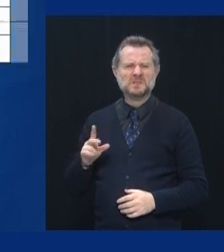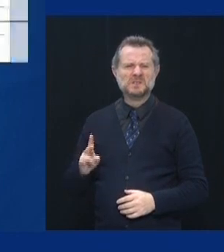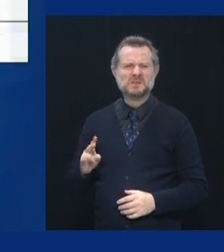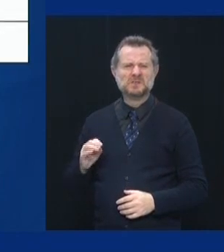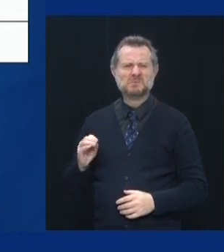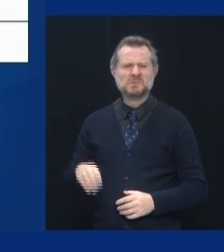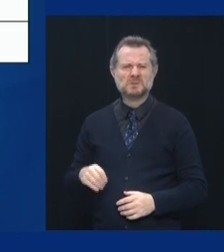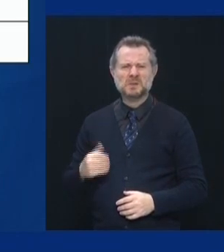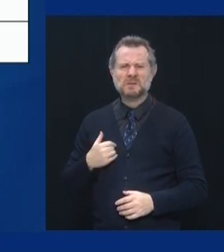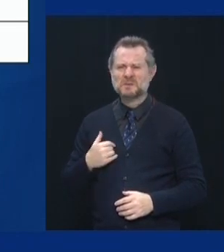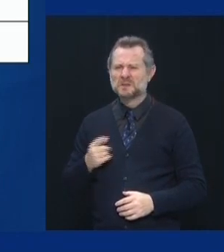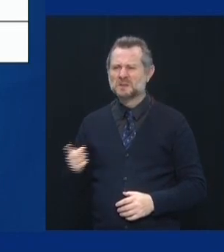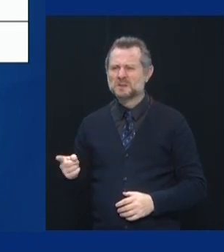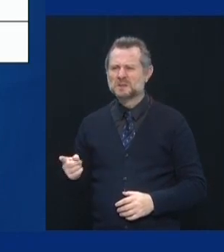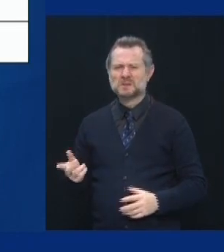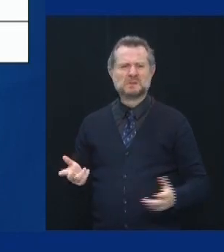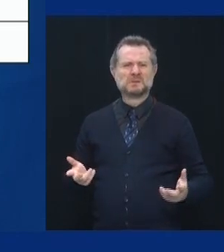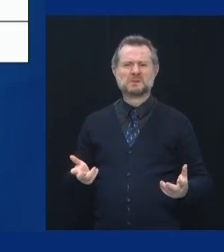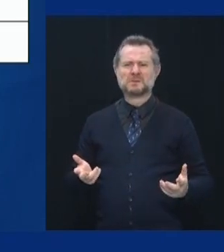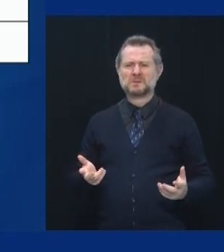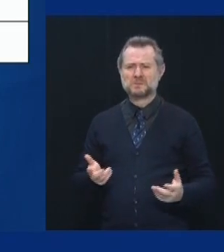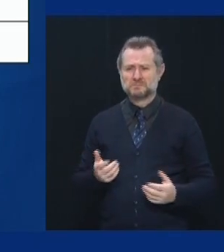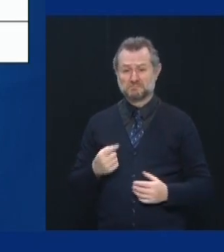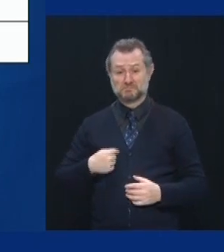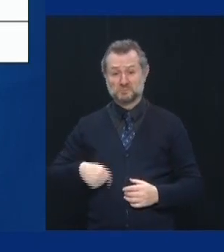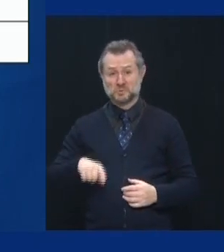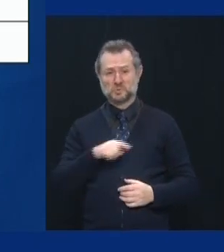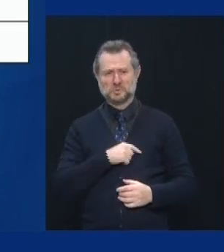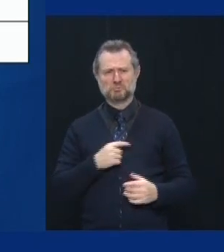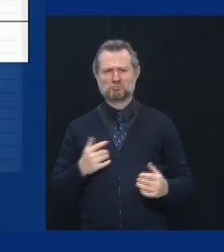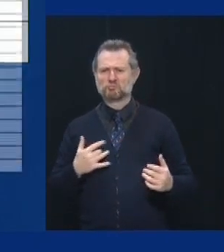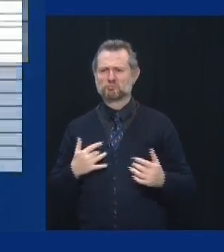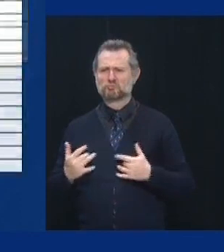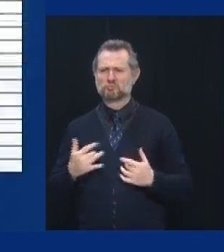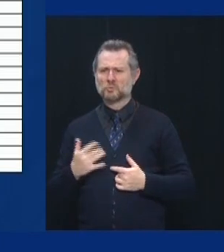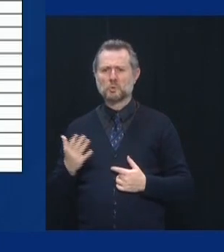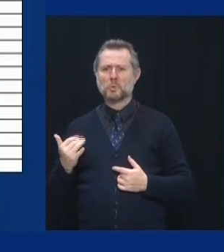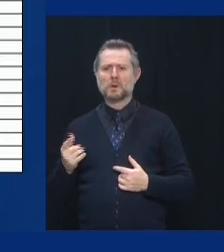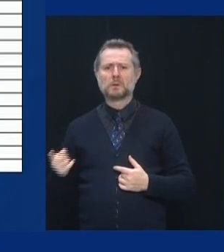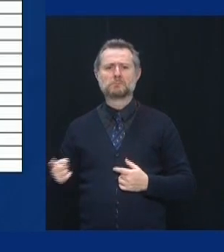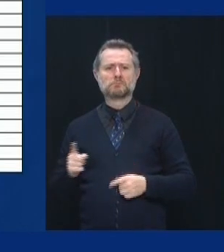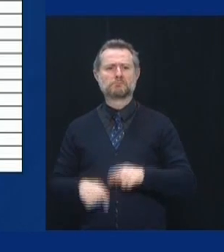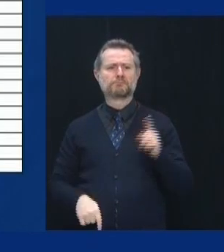JUST INEXPLICABLE, RIGHT? MIDHUDSON, A NUMBER OF FACILITIES AT 100%. YOU GO DOWN TO 26%.